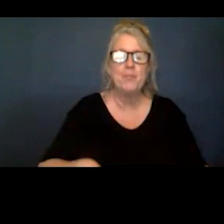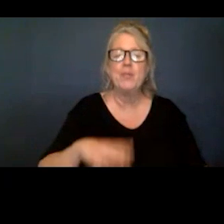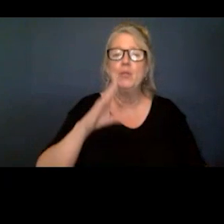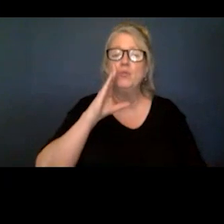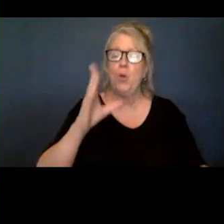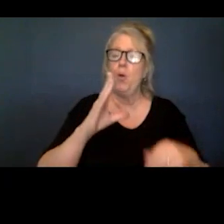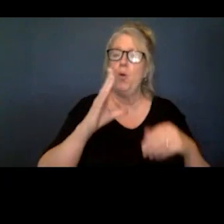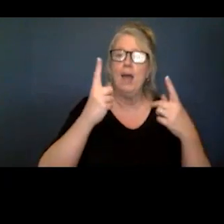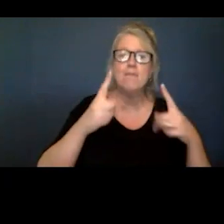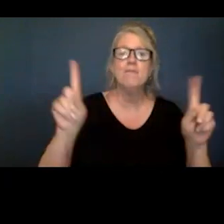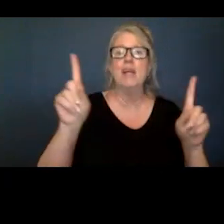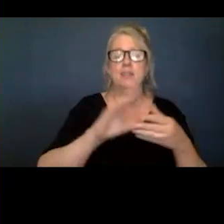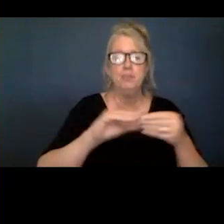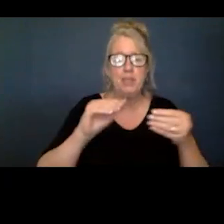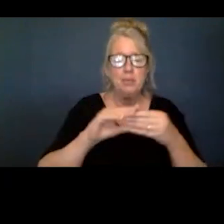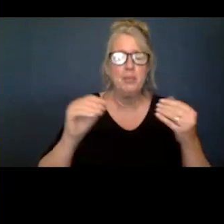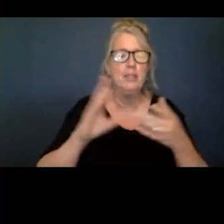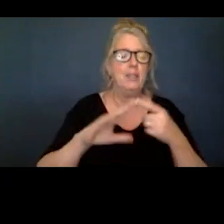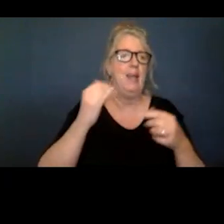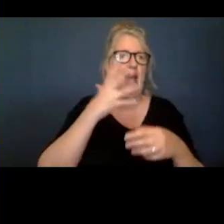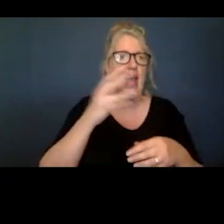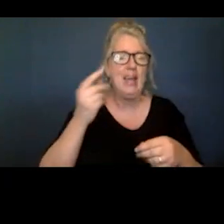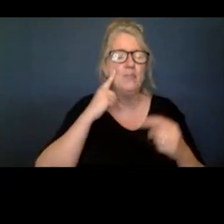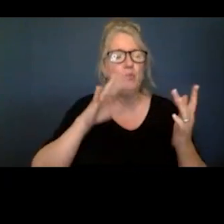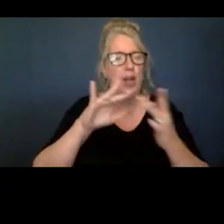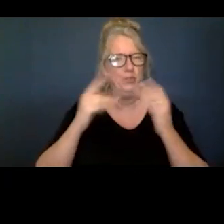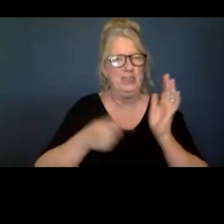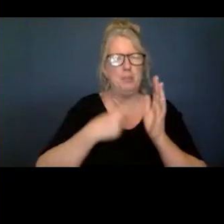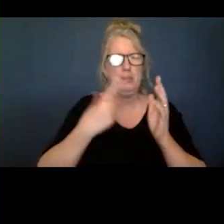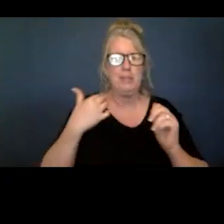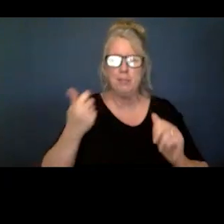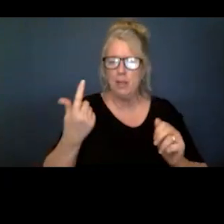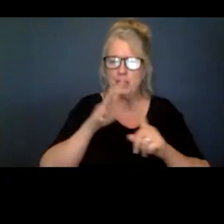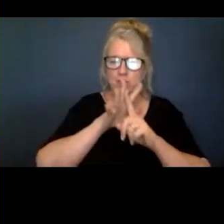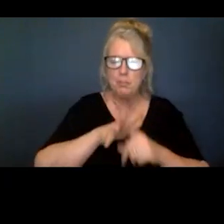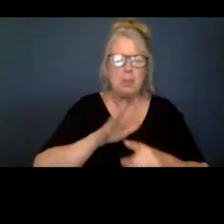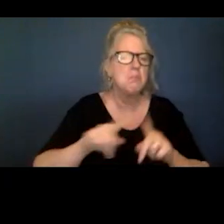messages and outreach strategies can sometimes seem intimidating, but they don't have to be.